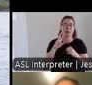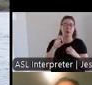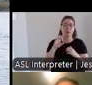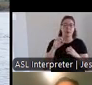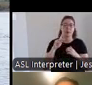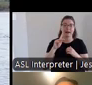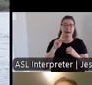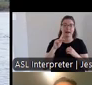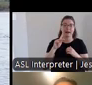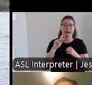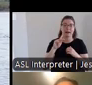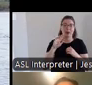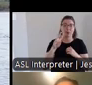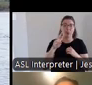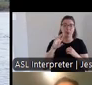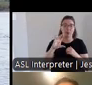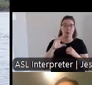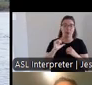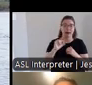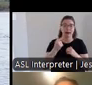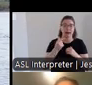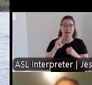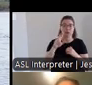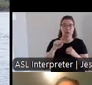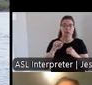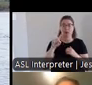So WCAG, of course, are the Web Content Accessibility Guidelines.